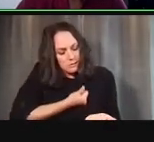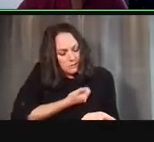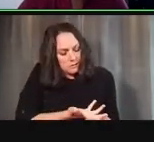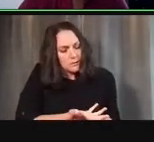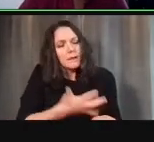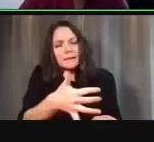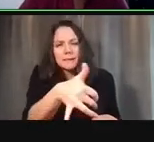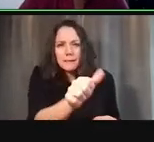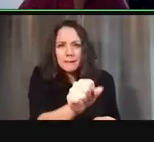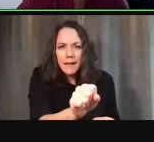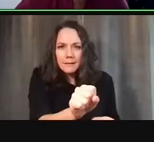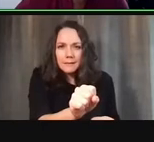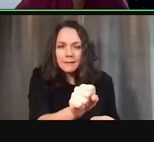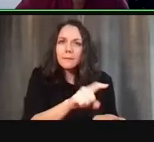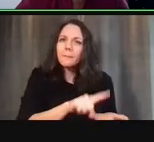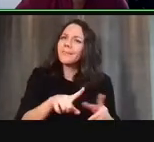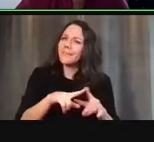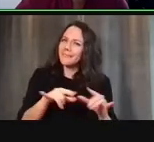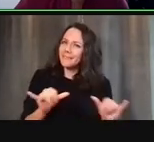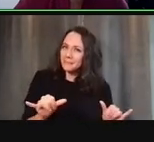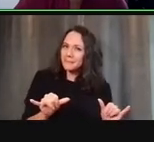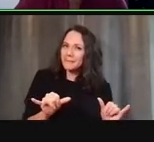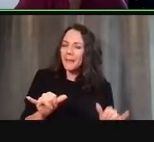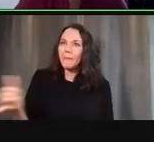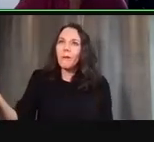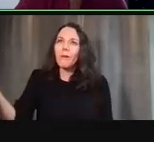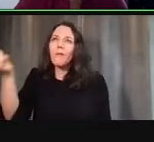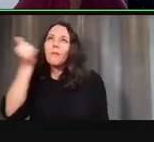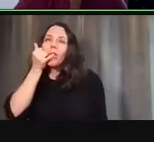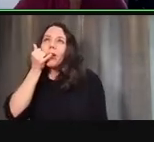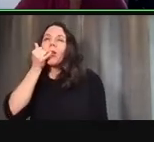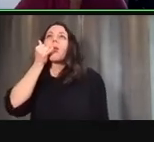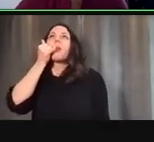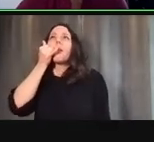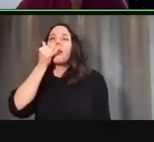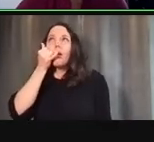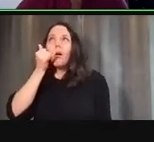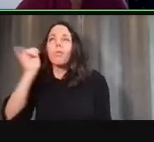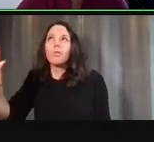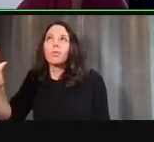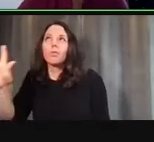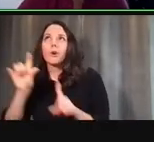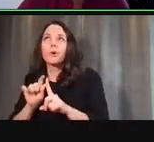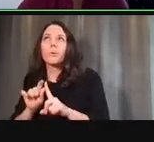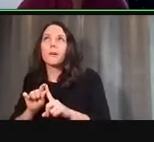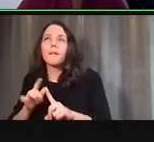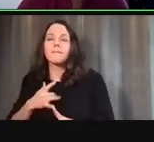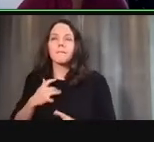to someone's words that could almost reflect your experience. But also the act of writing the poetry